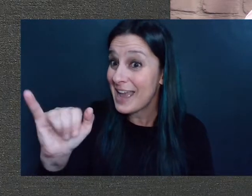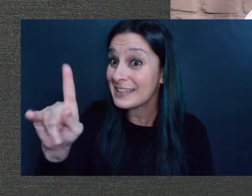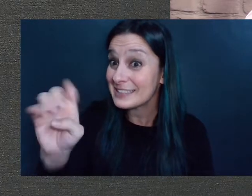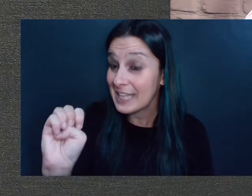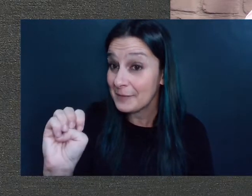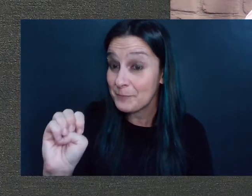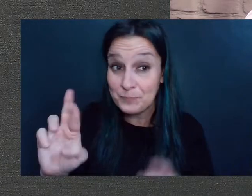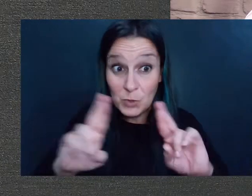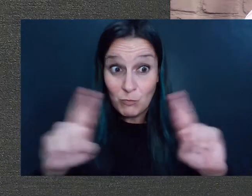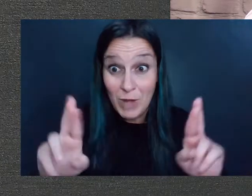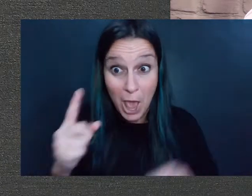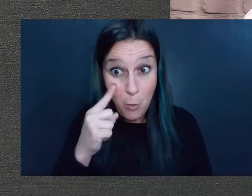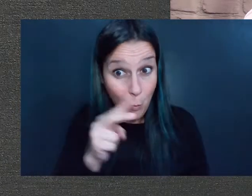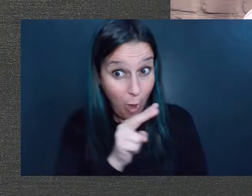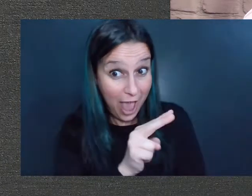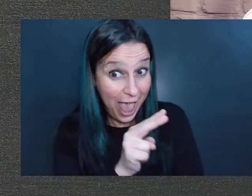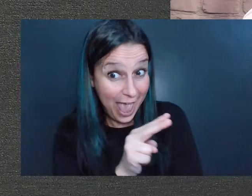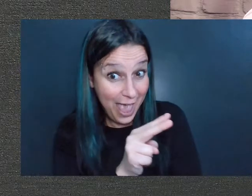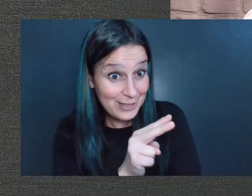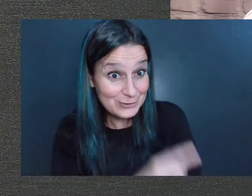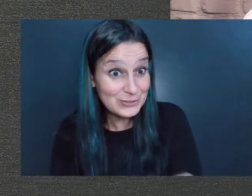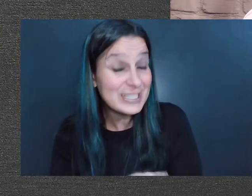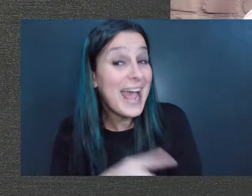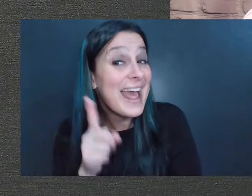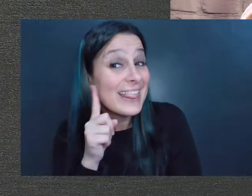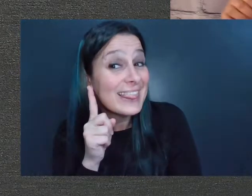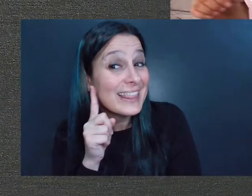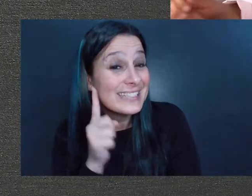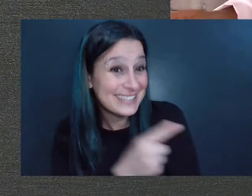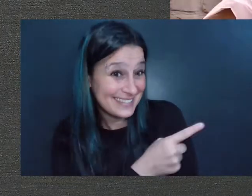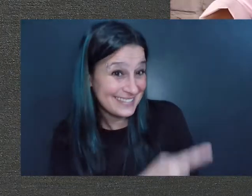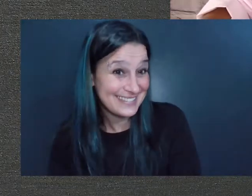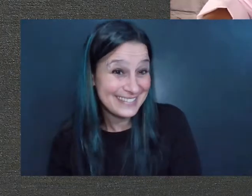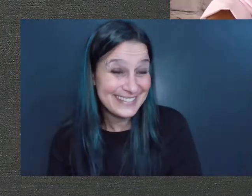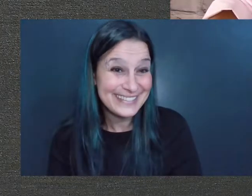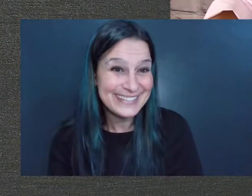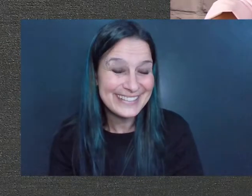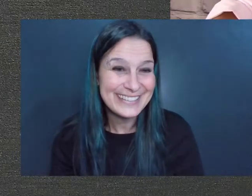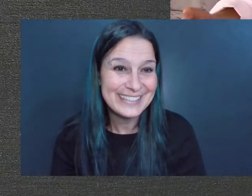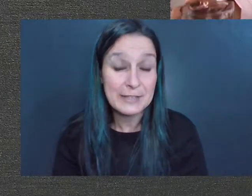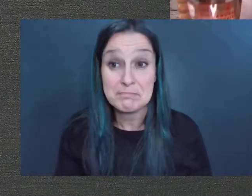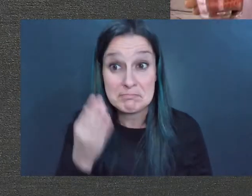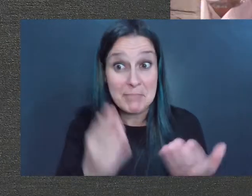Watch closely and listen. You might hear something.